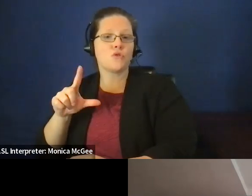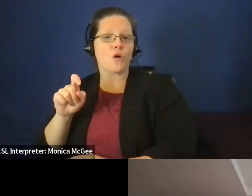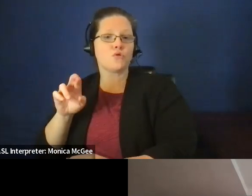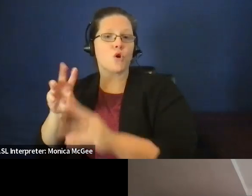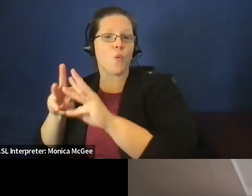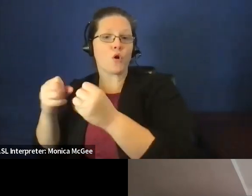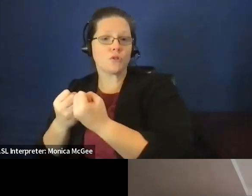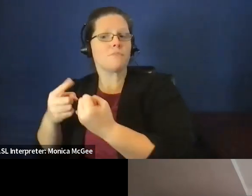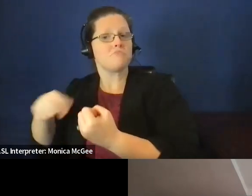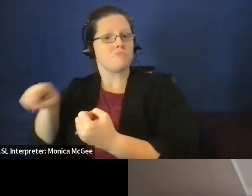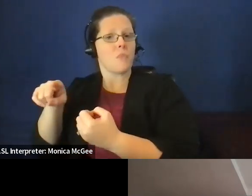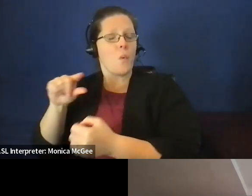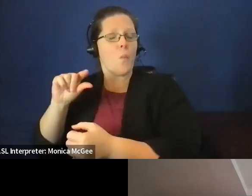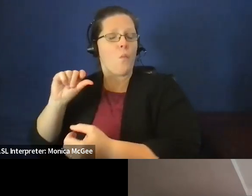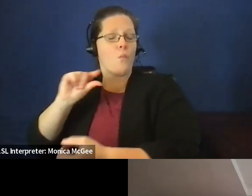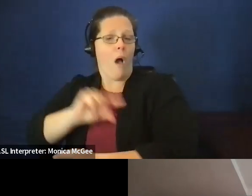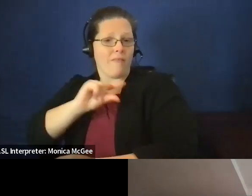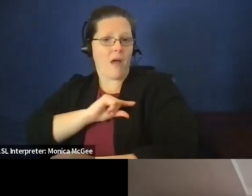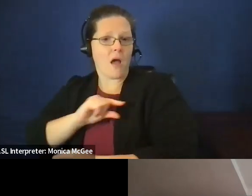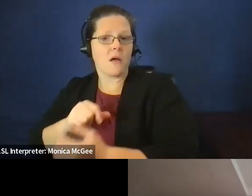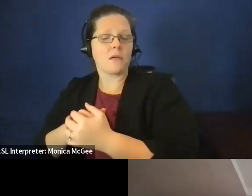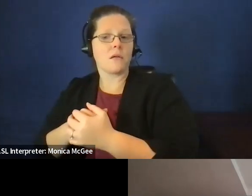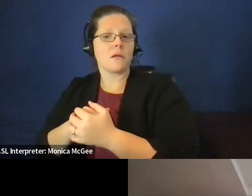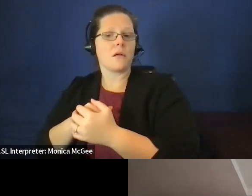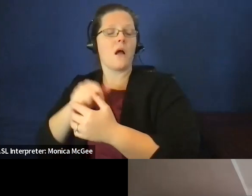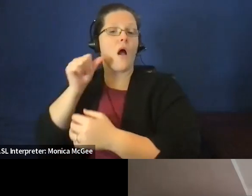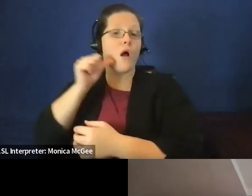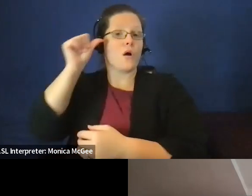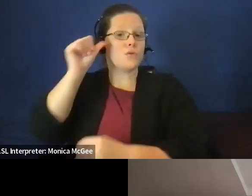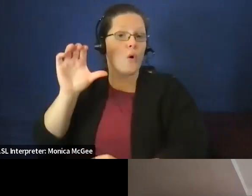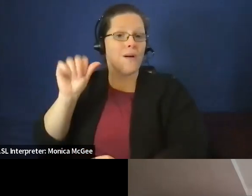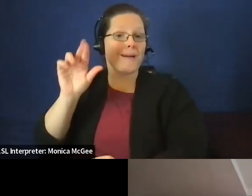support measures. And in these